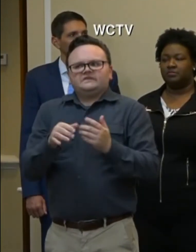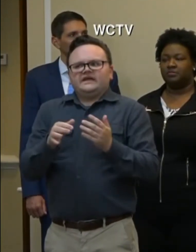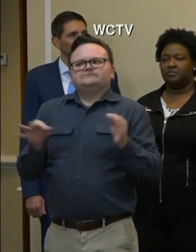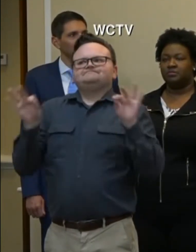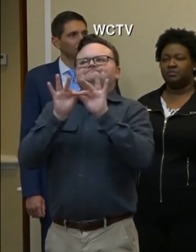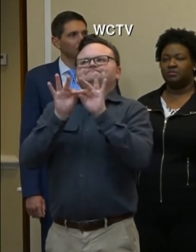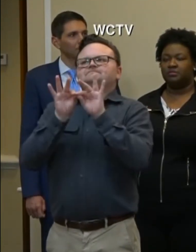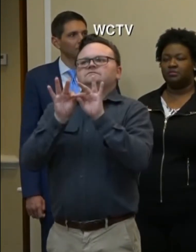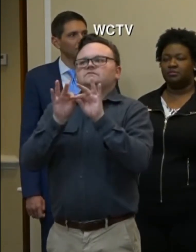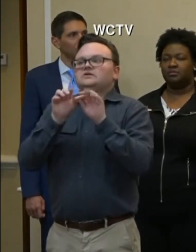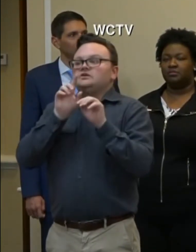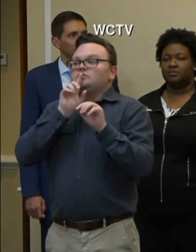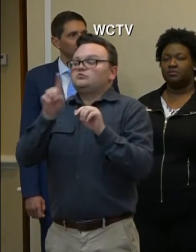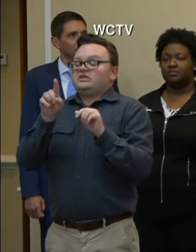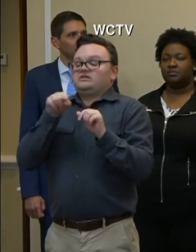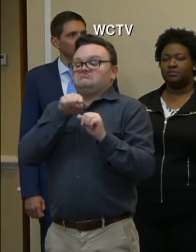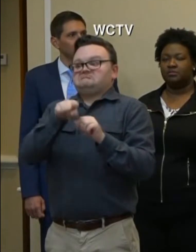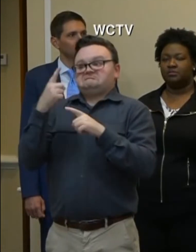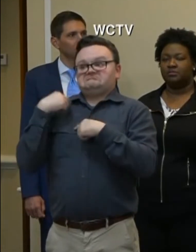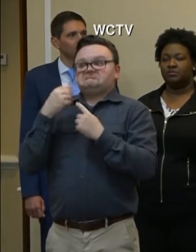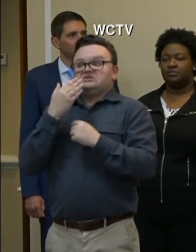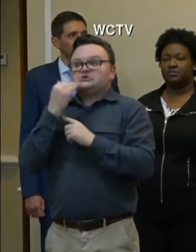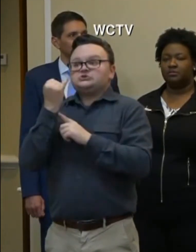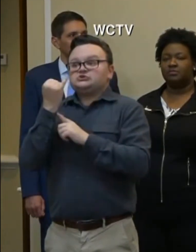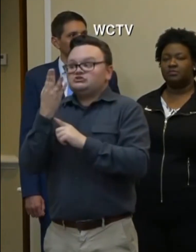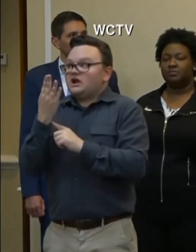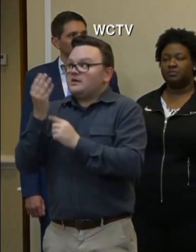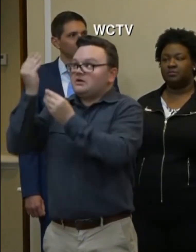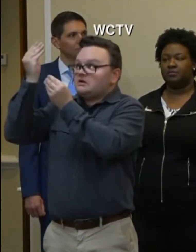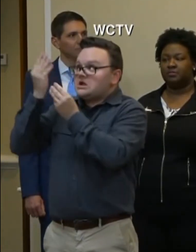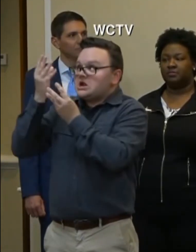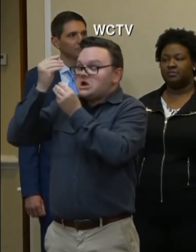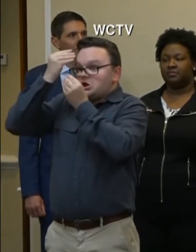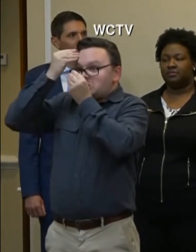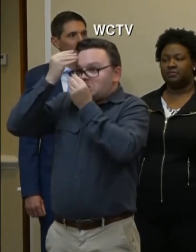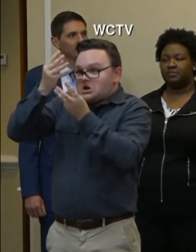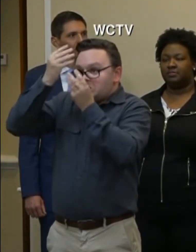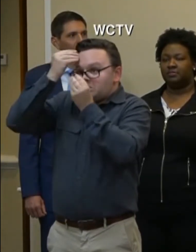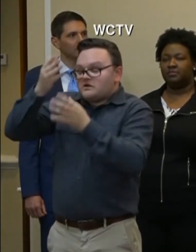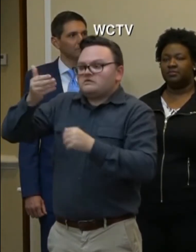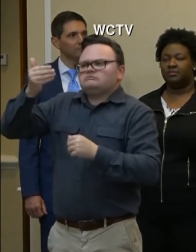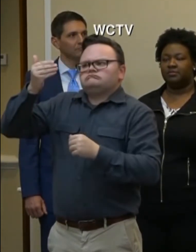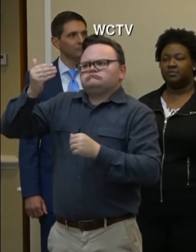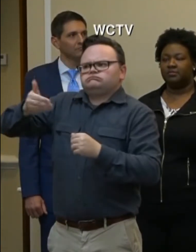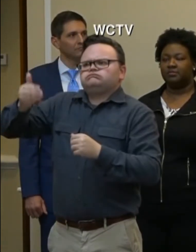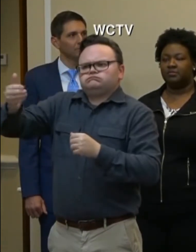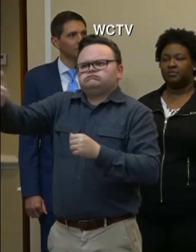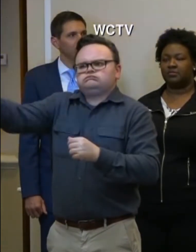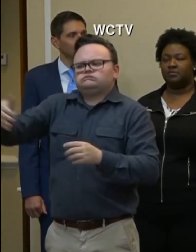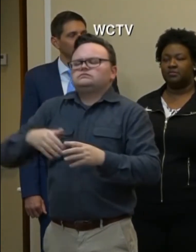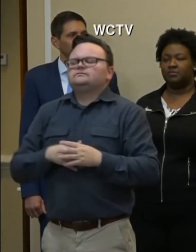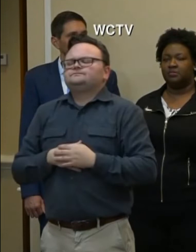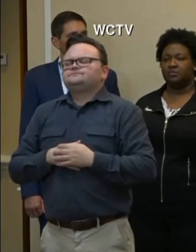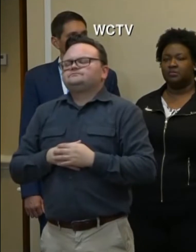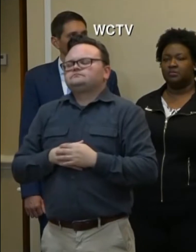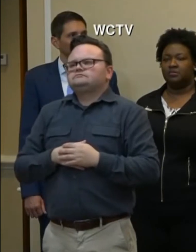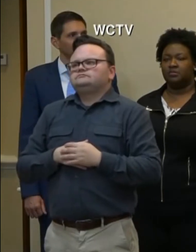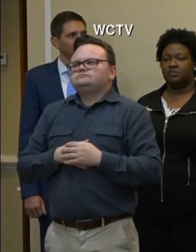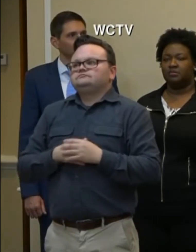they've done a good job of being timely and really getting on a more assertive footing with that you know when you're dealing with people in the medical